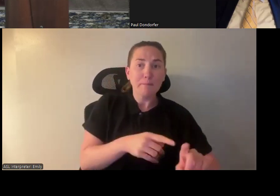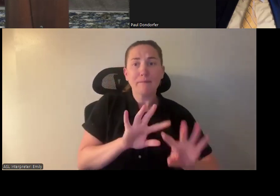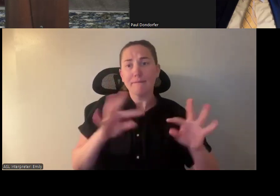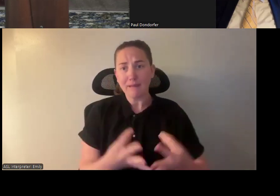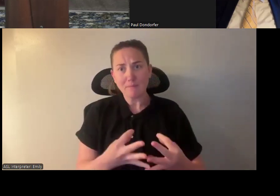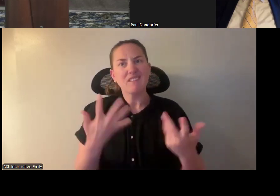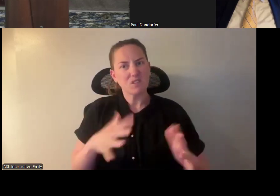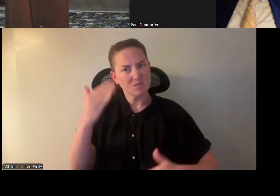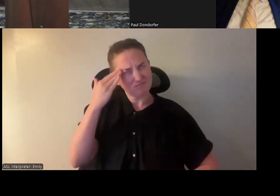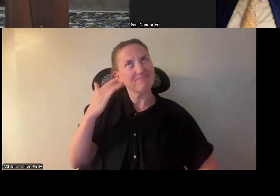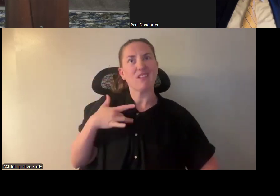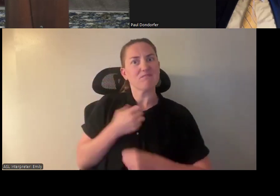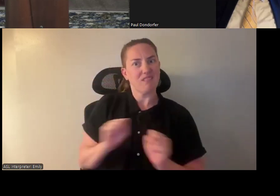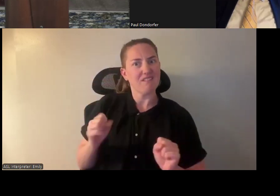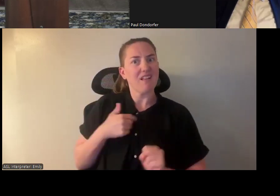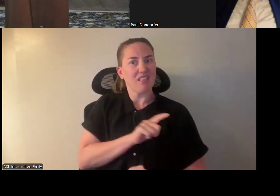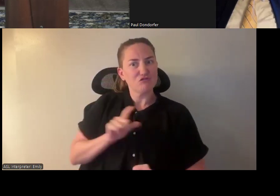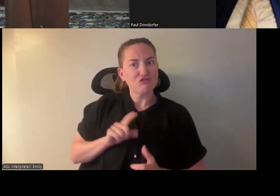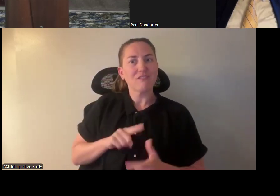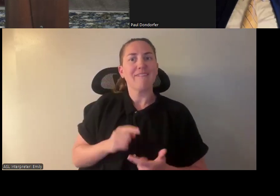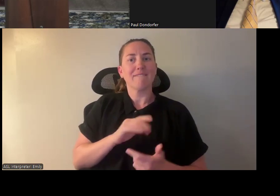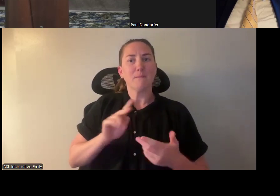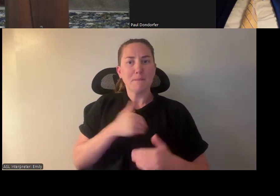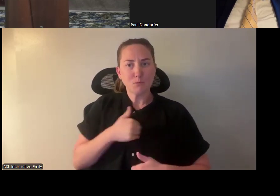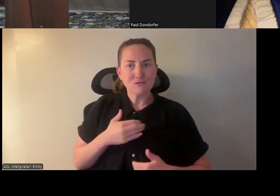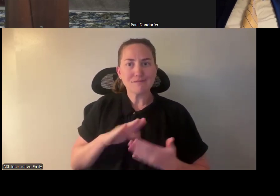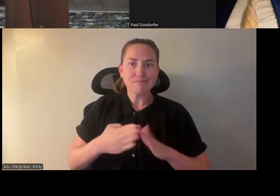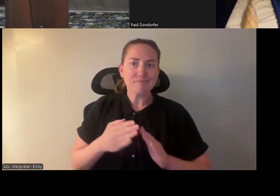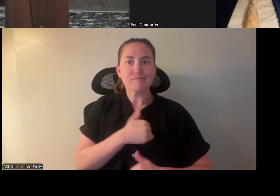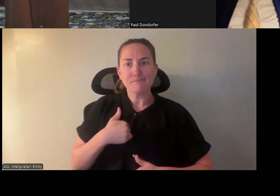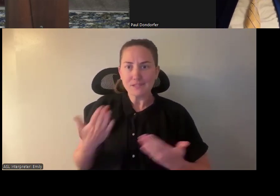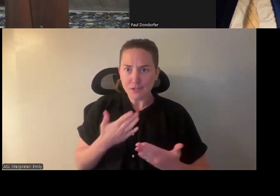legislators and representatives in the city um you know they're able to provide immediate services